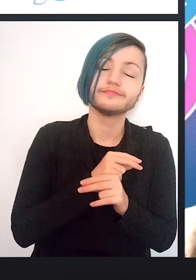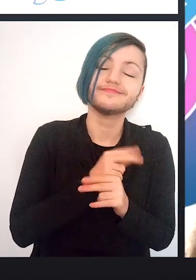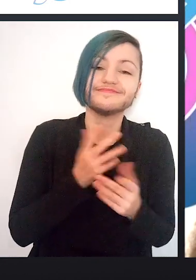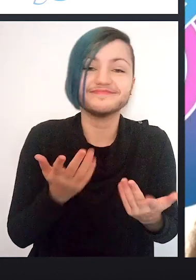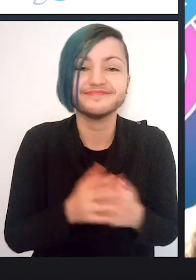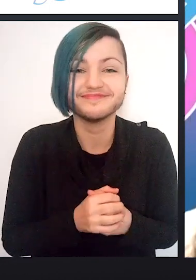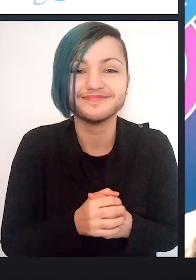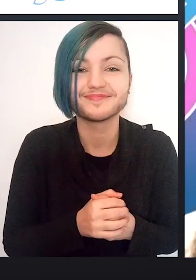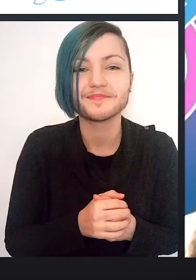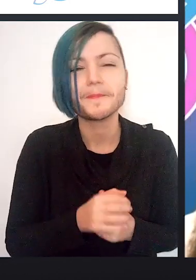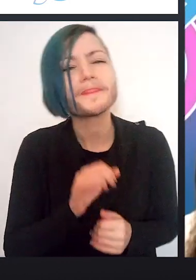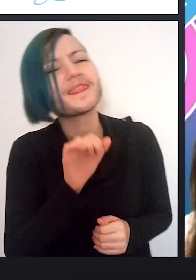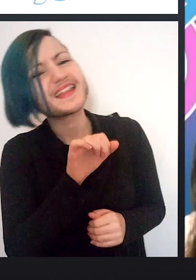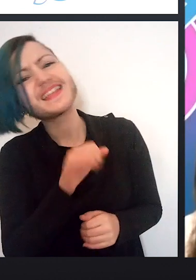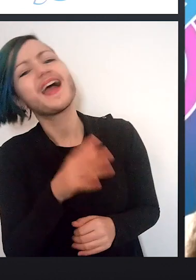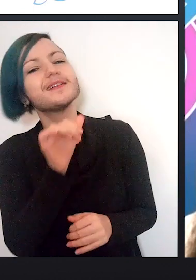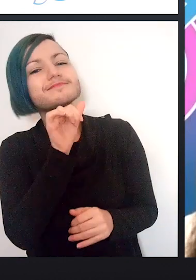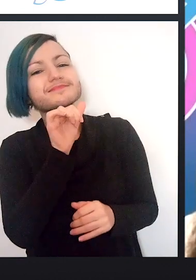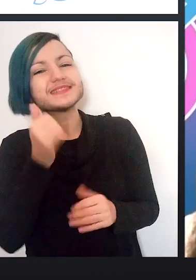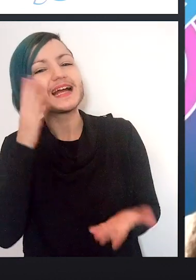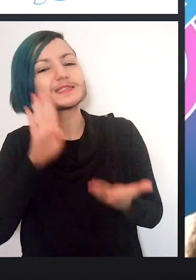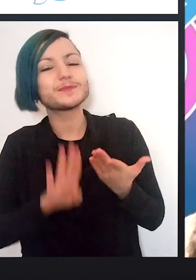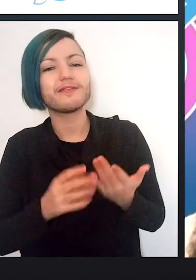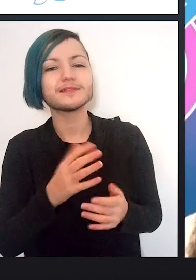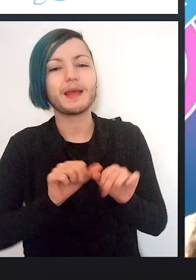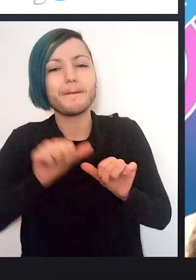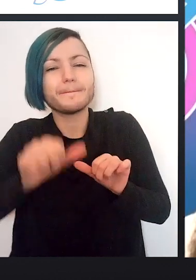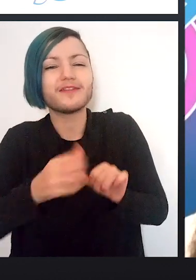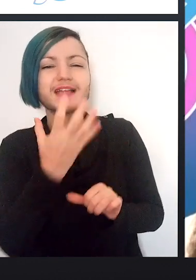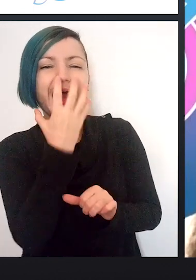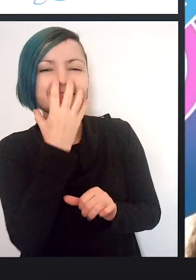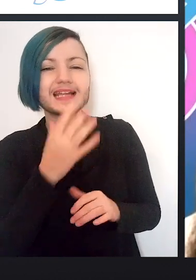Yeah. It's quite a nice experience coming out from the anaesthetic. Sort of dreamy and enjoyable.